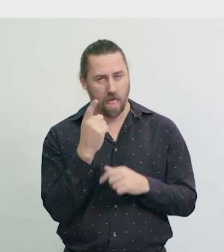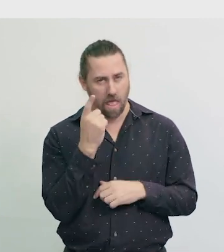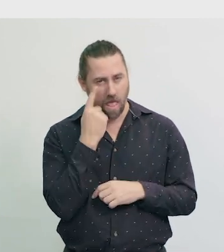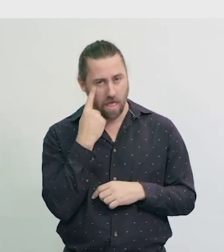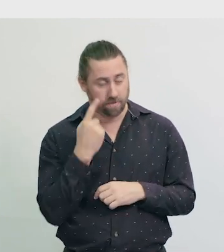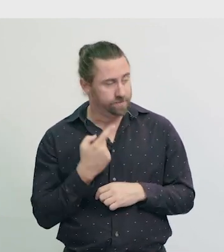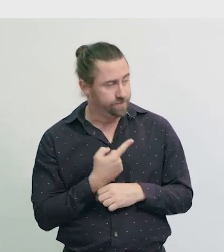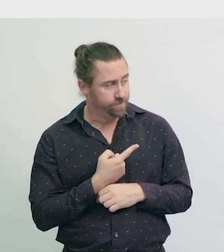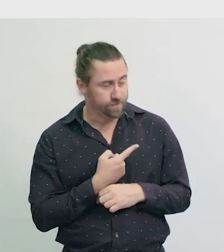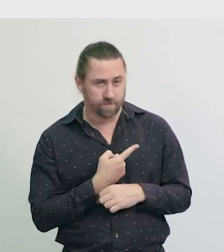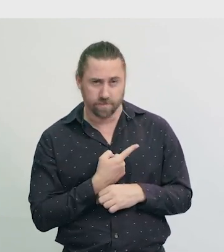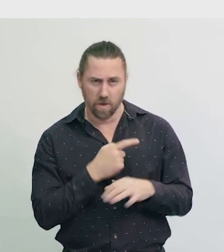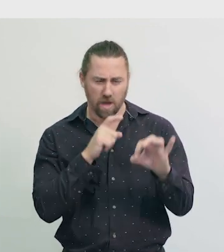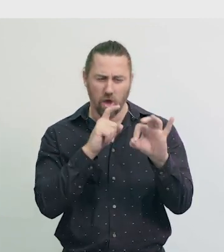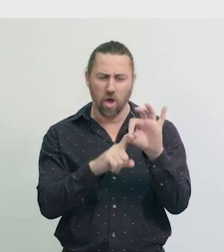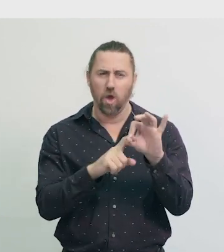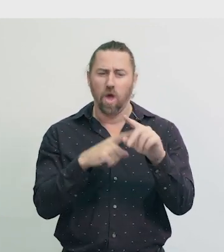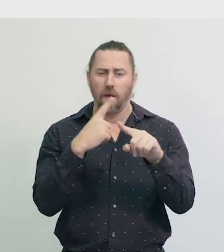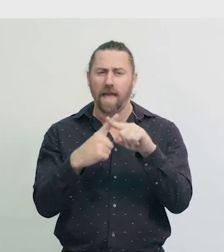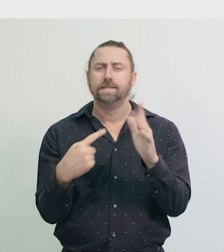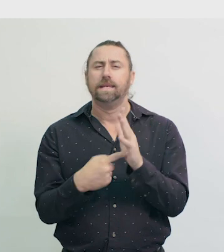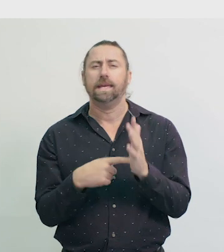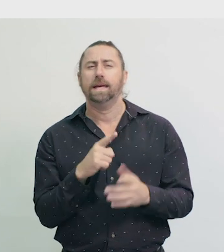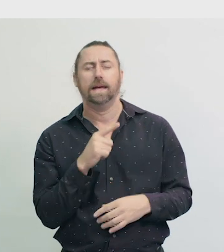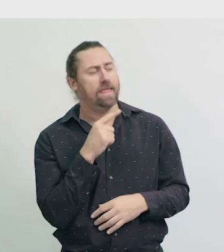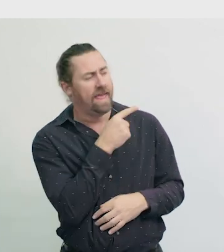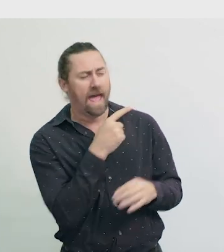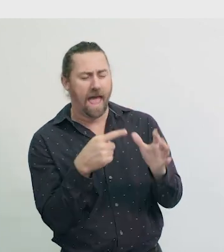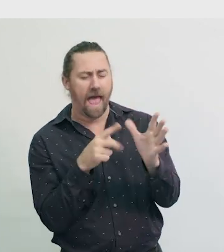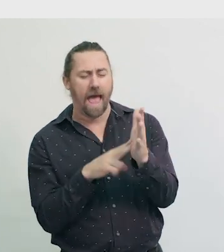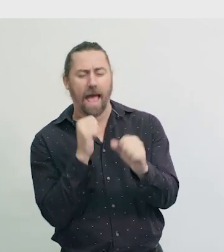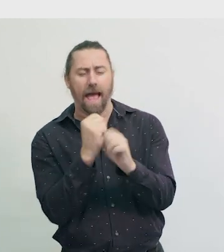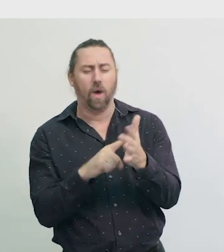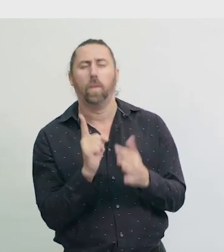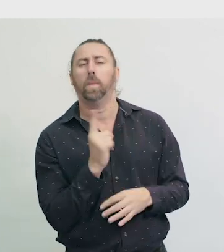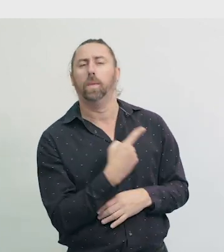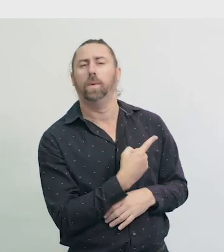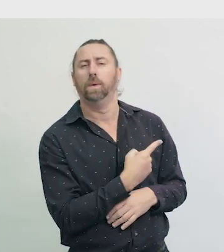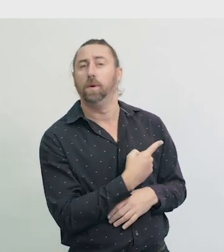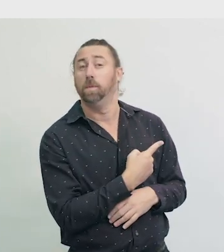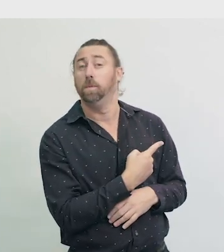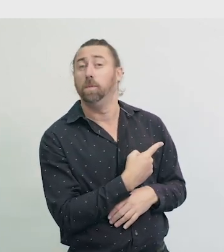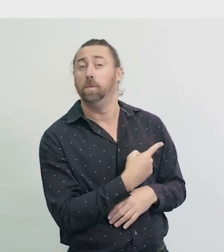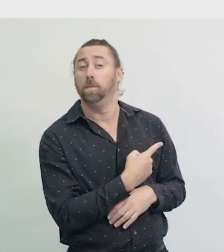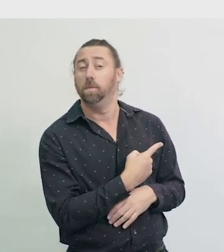Can you find Angle 'Q-X-T'? How did you go?